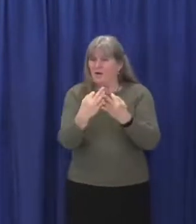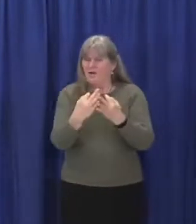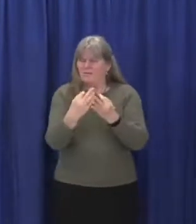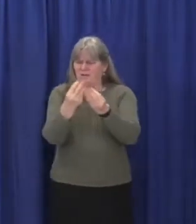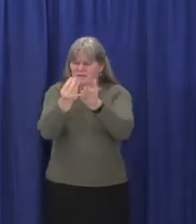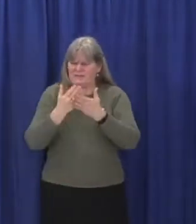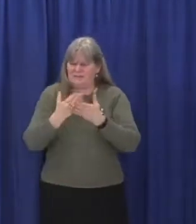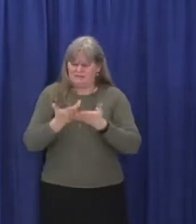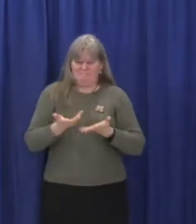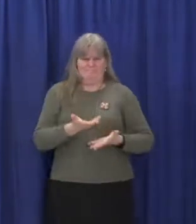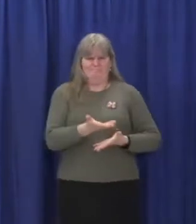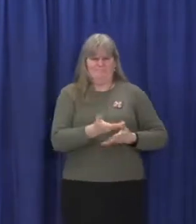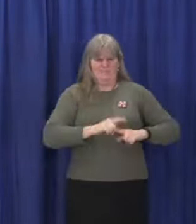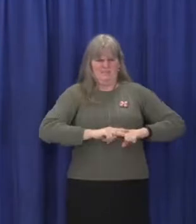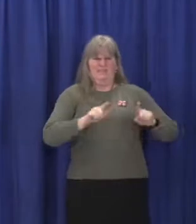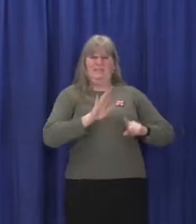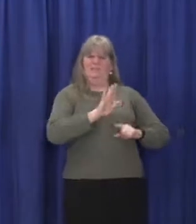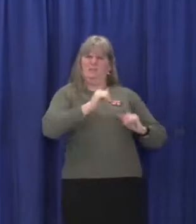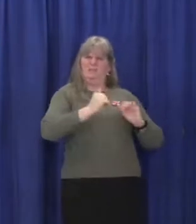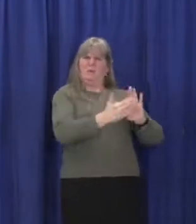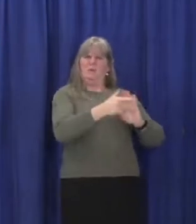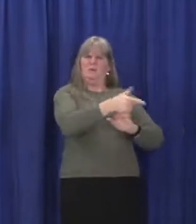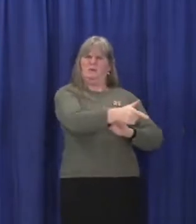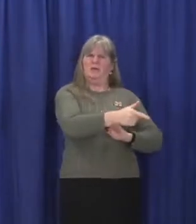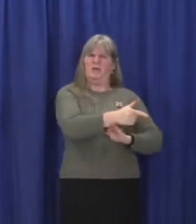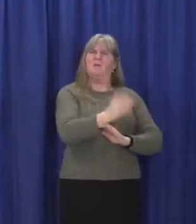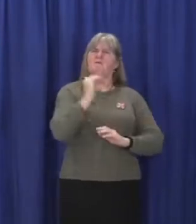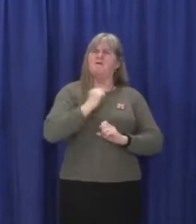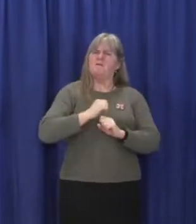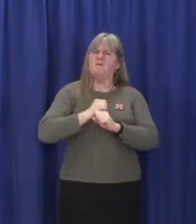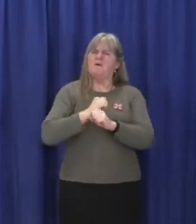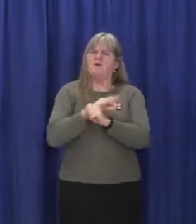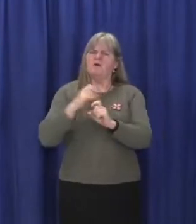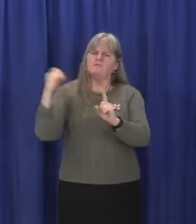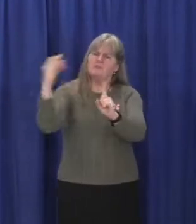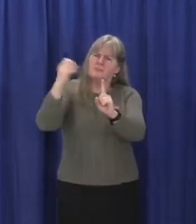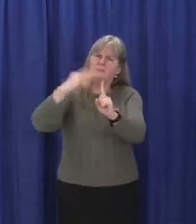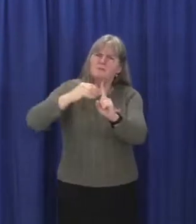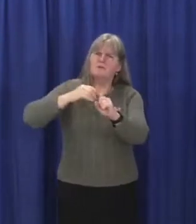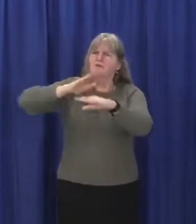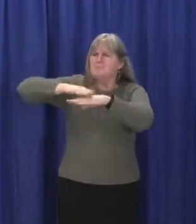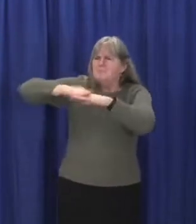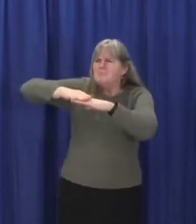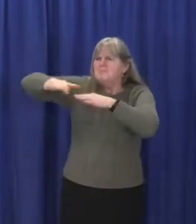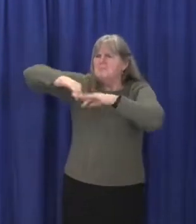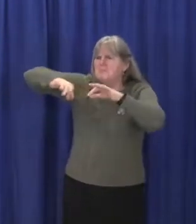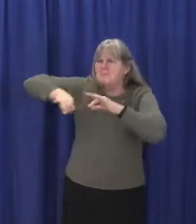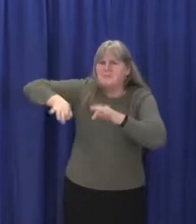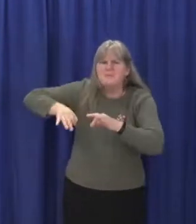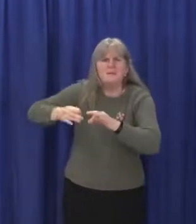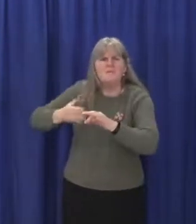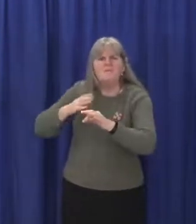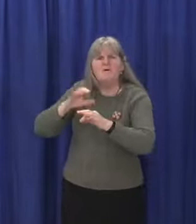about the shift away from receiving notifications from school comm-- or Yukon Communicable Disease